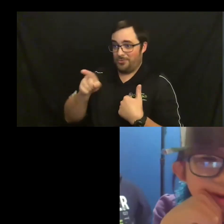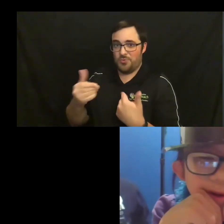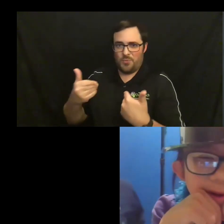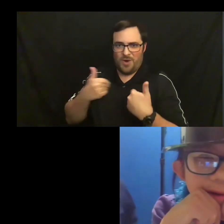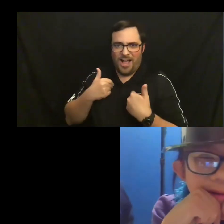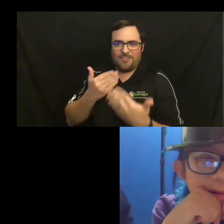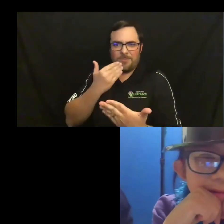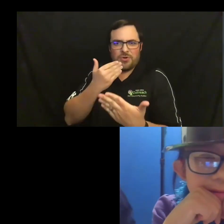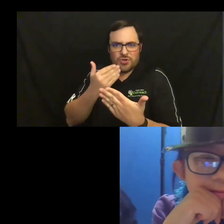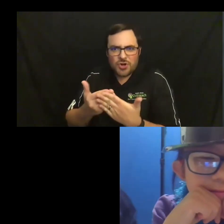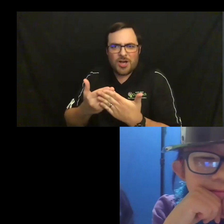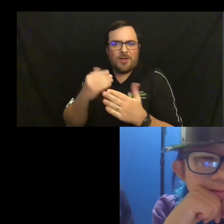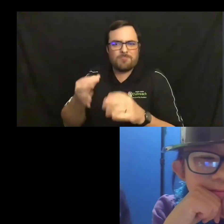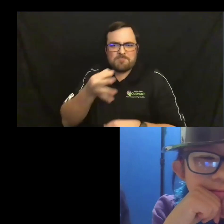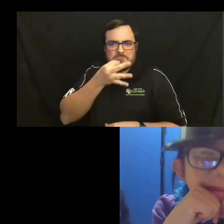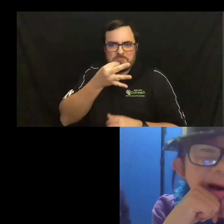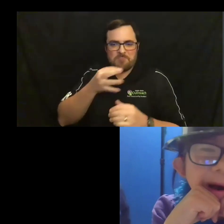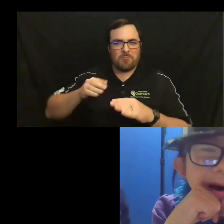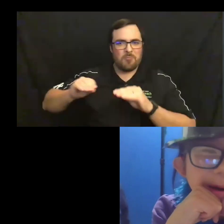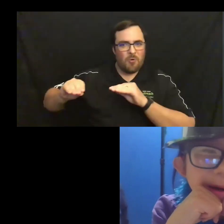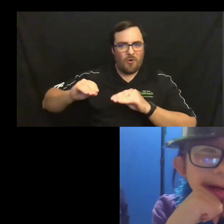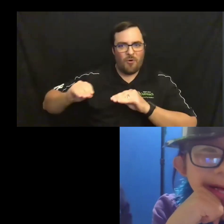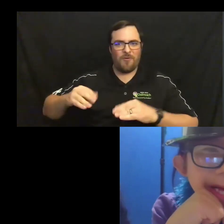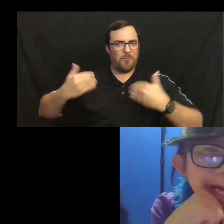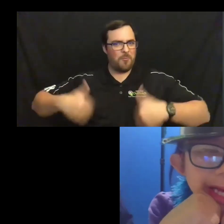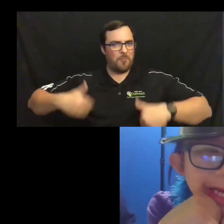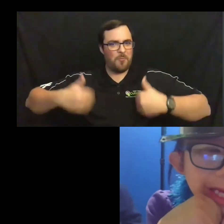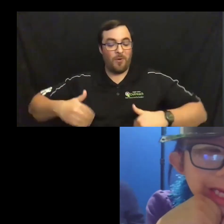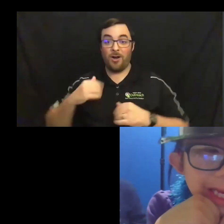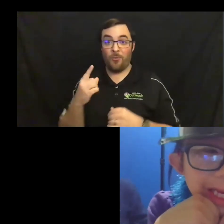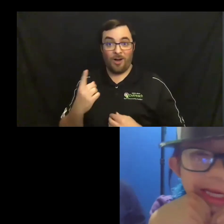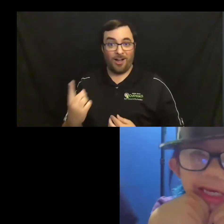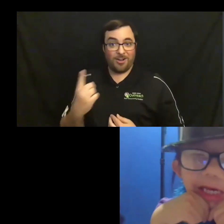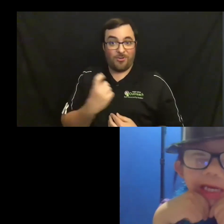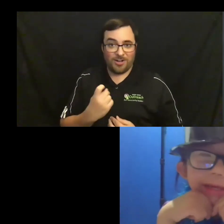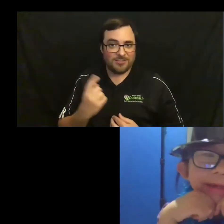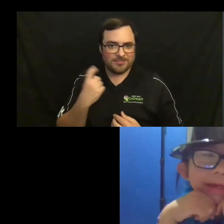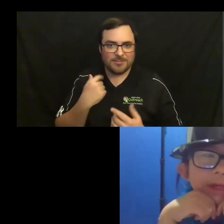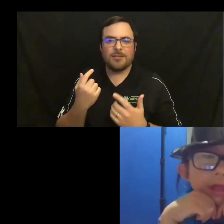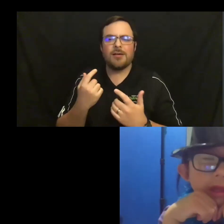have some very good moves. One of the questions that came in is..how long have you been practicing